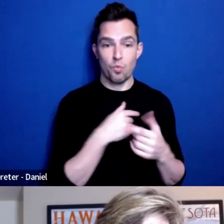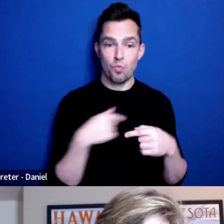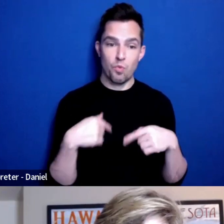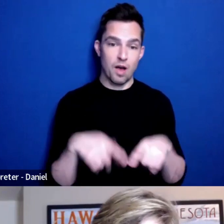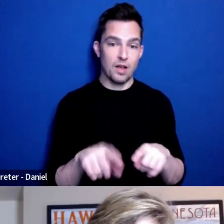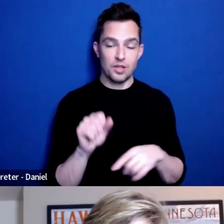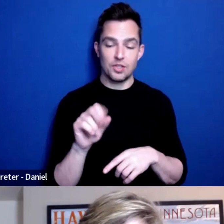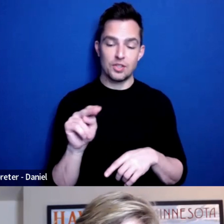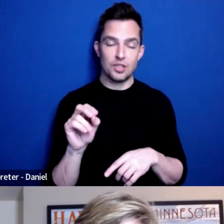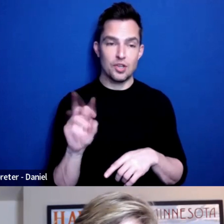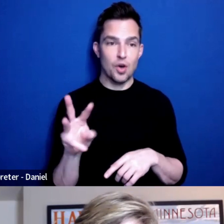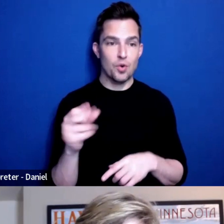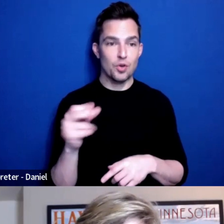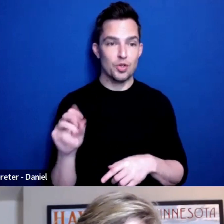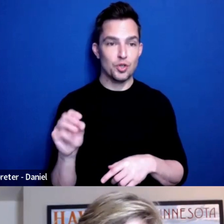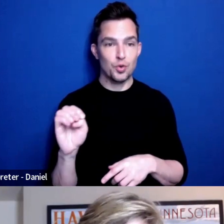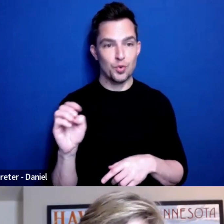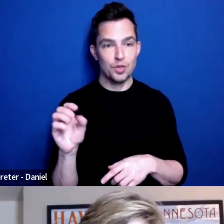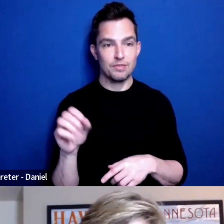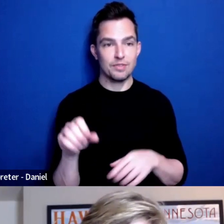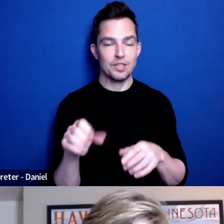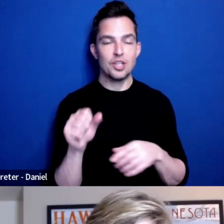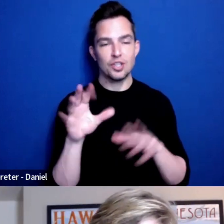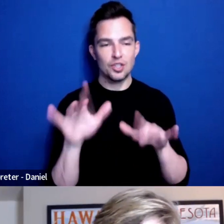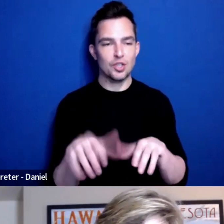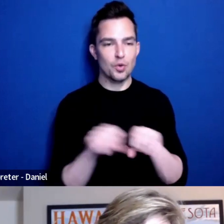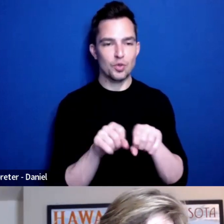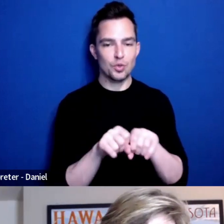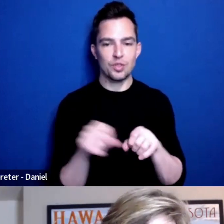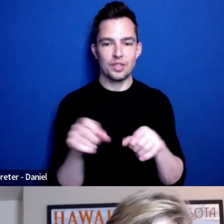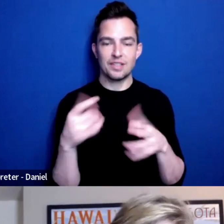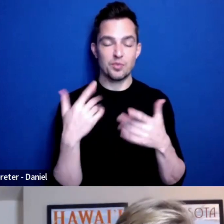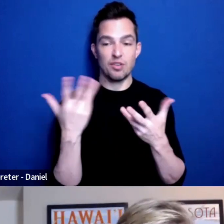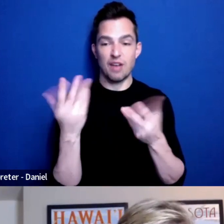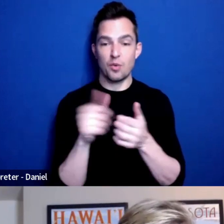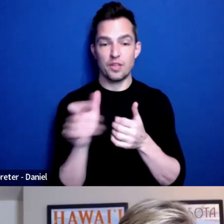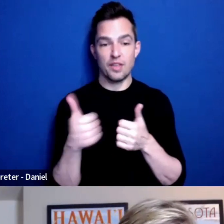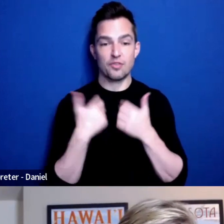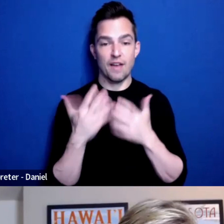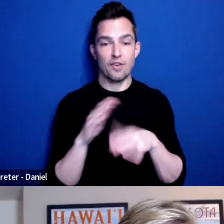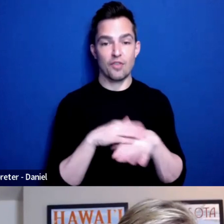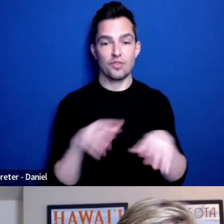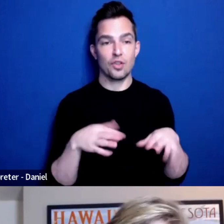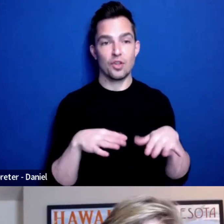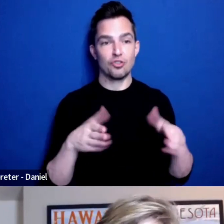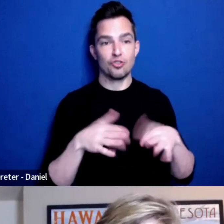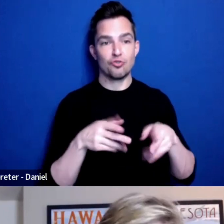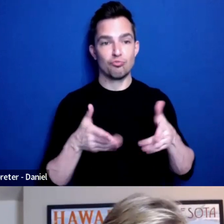mentoring, because we were just we were with another survivor out on the trail and in talking about, you know, living with brain injury, and we call that